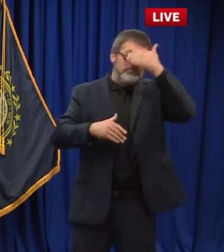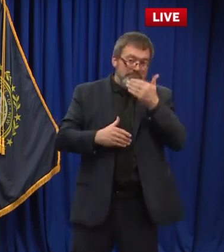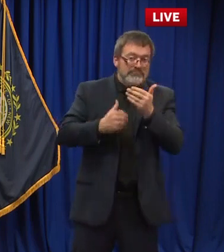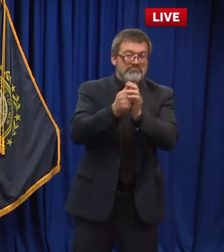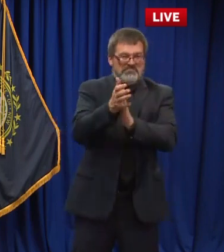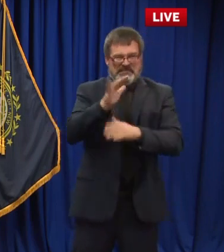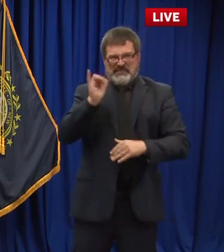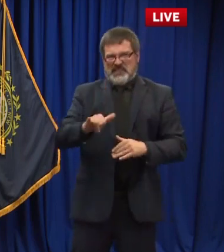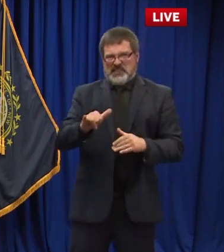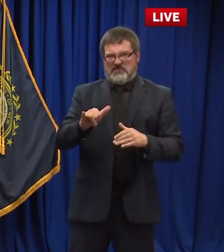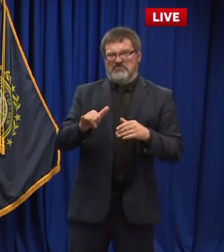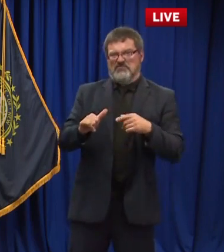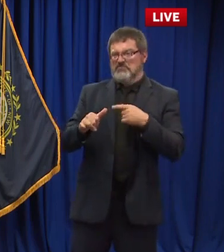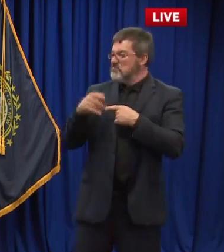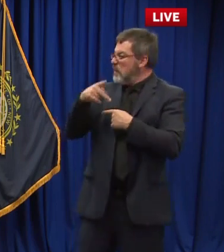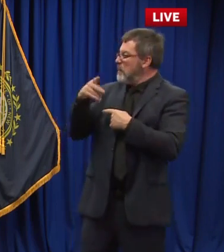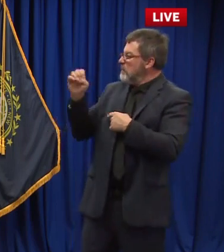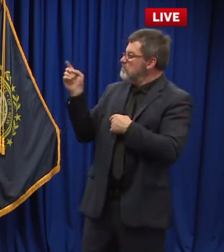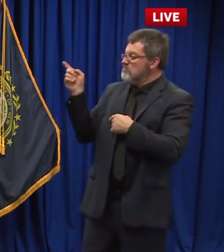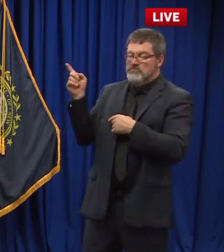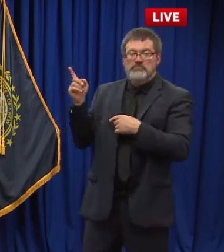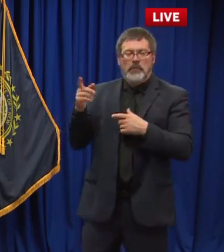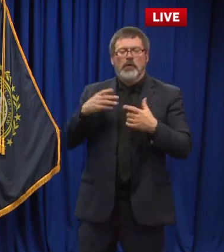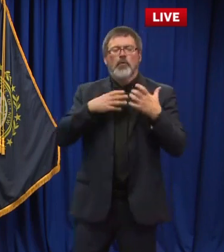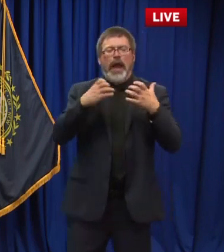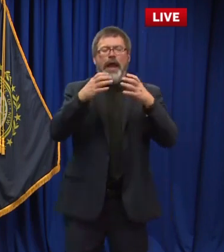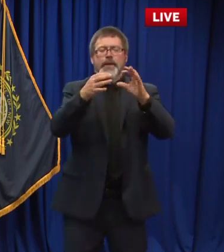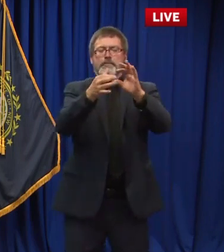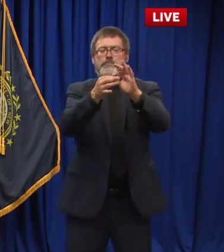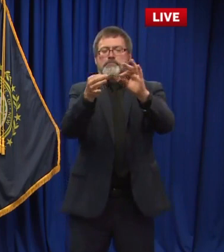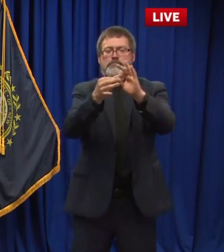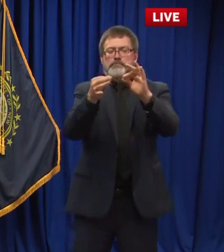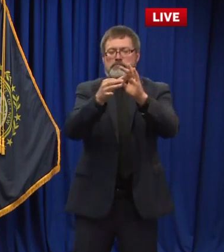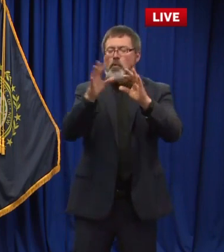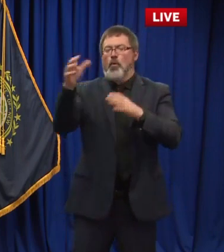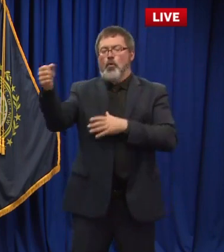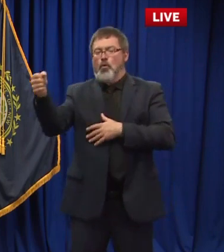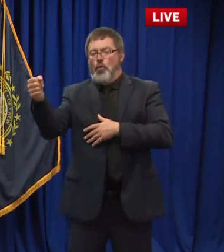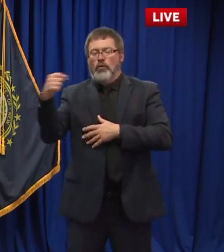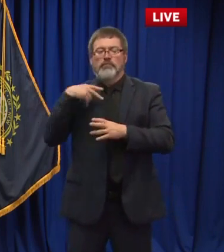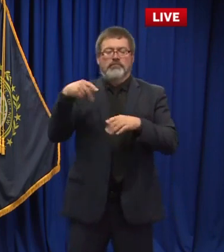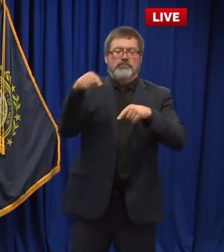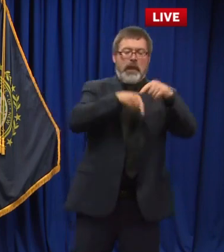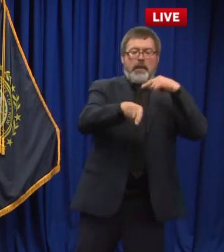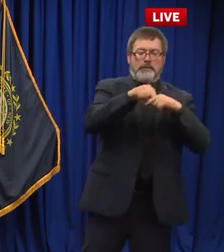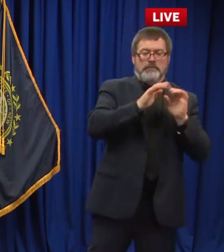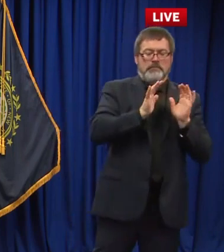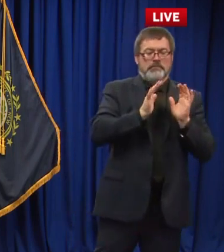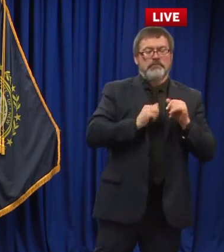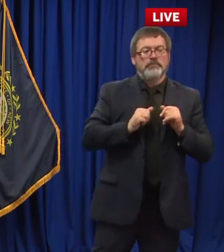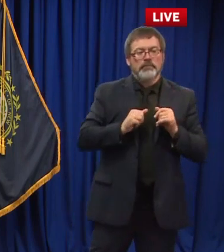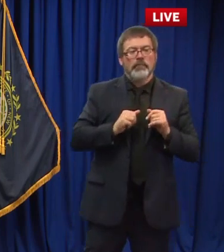LET ME DO THIS. I WANT TO GO BACK TO A POINT I JUST MADE.